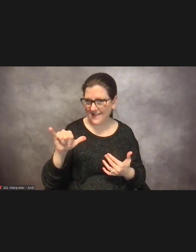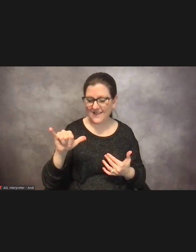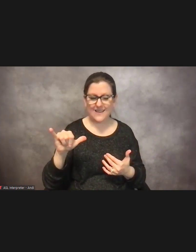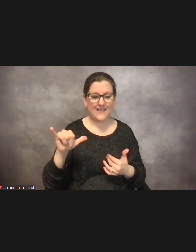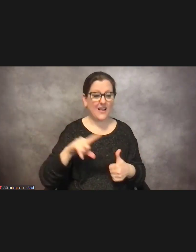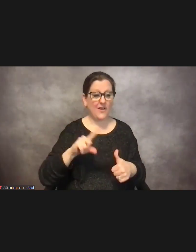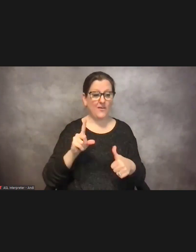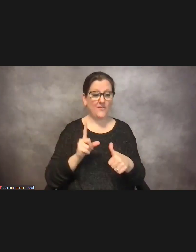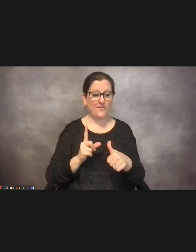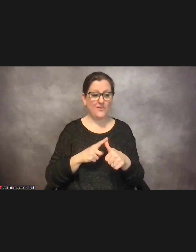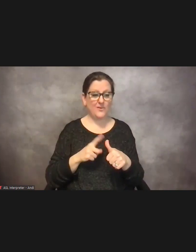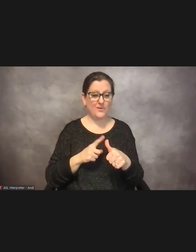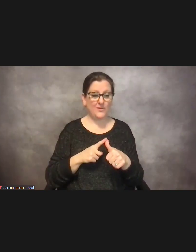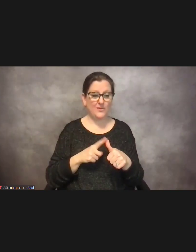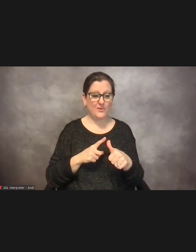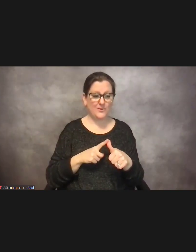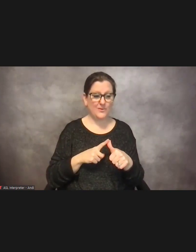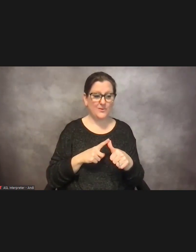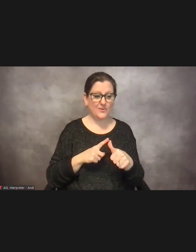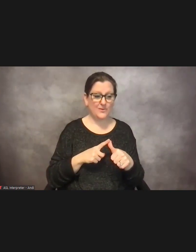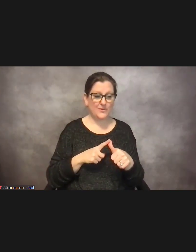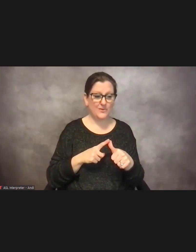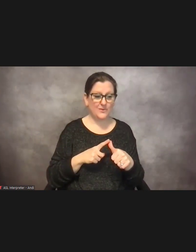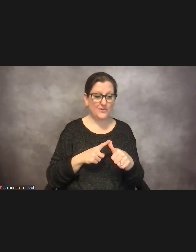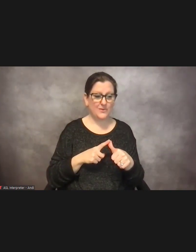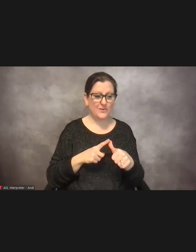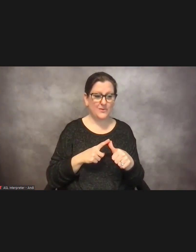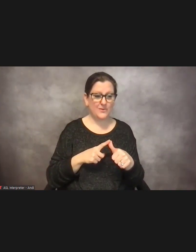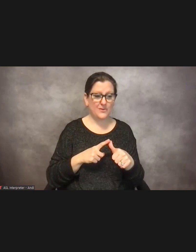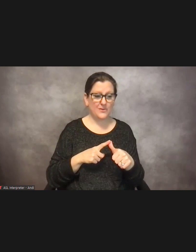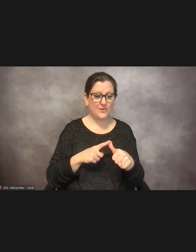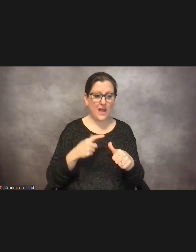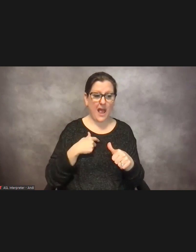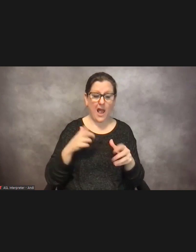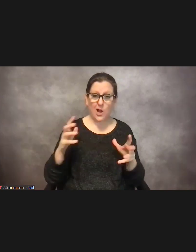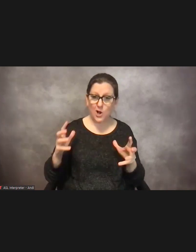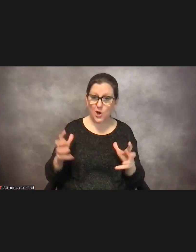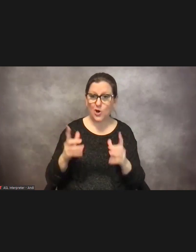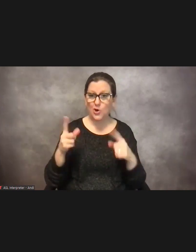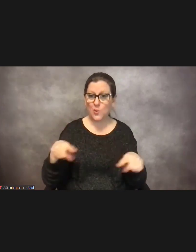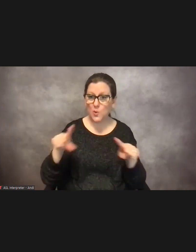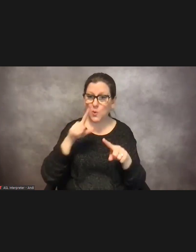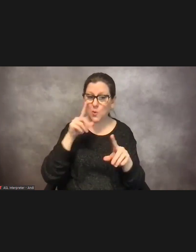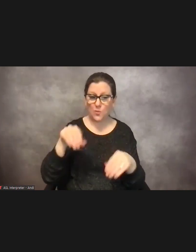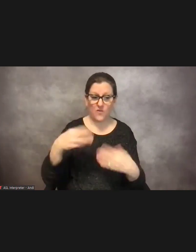I would, first, um, encourage you to make sure that those who are